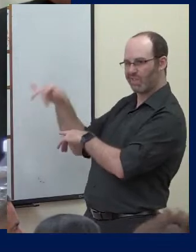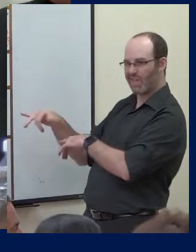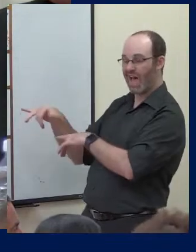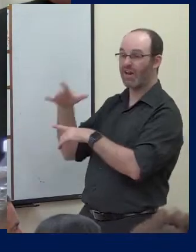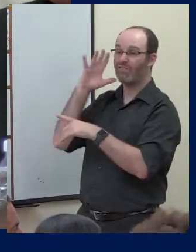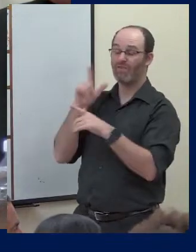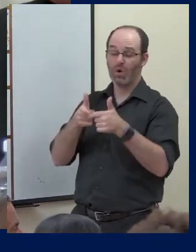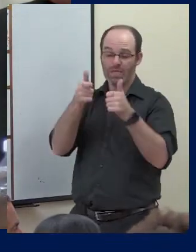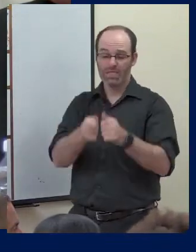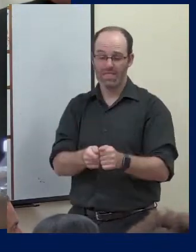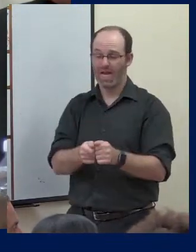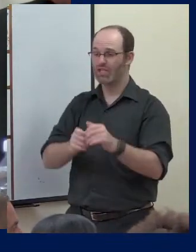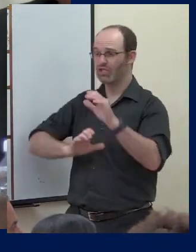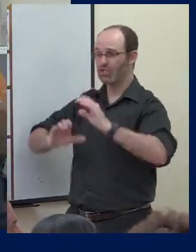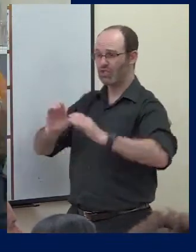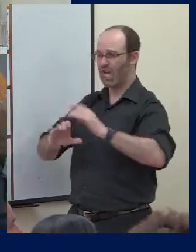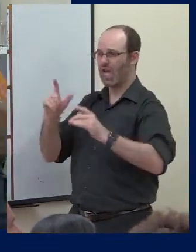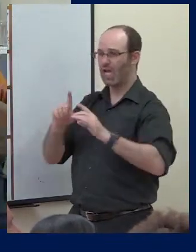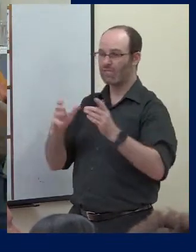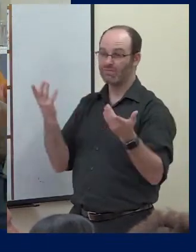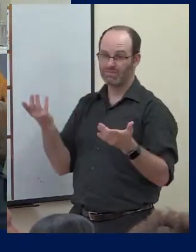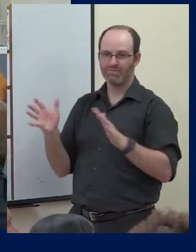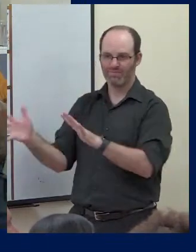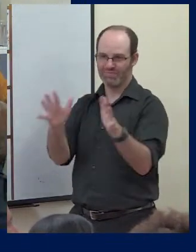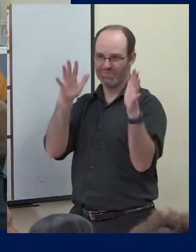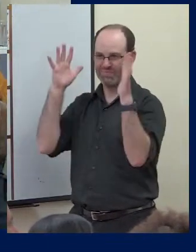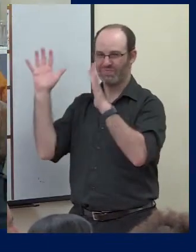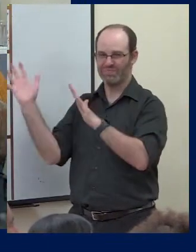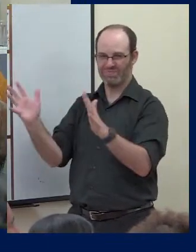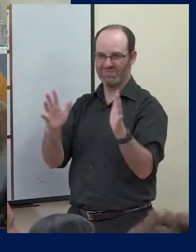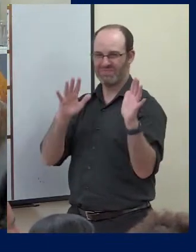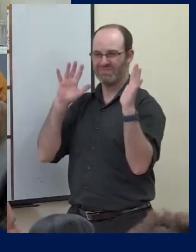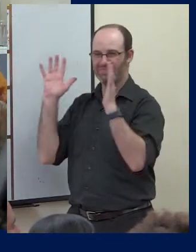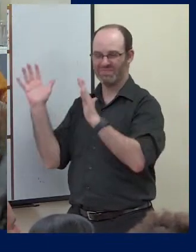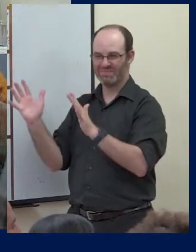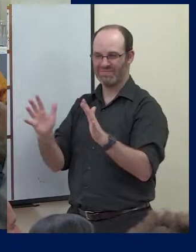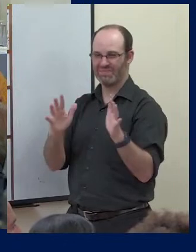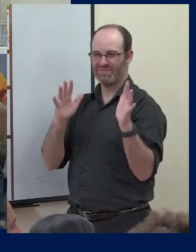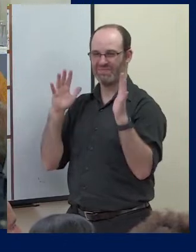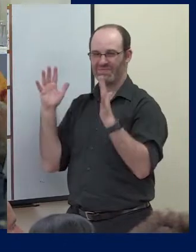know so many of our young people -- Sec.